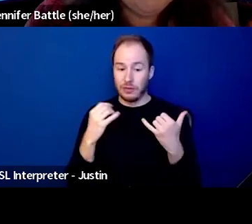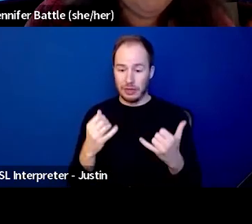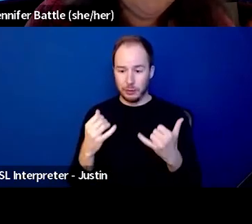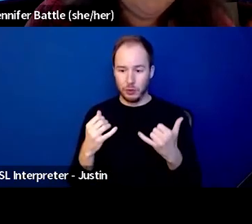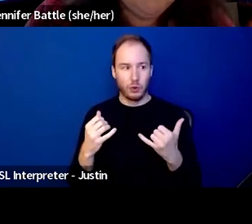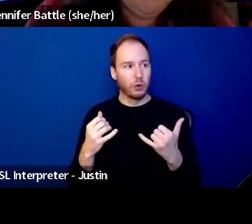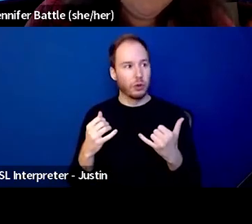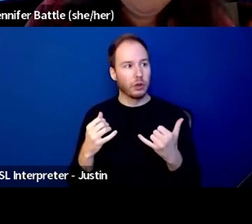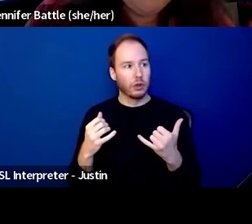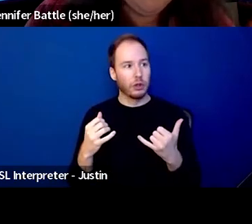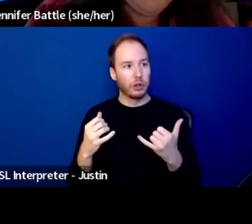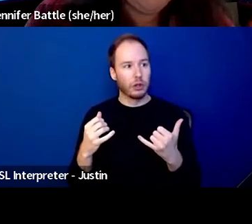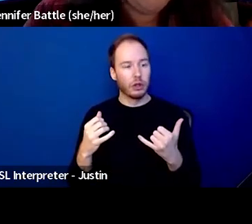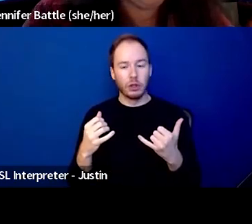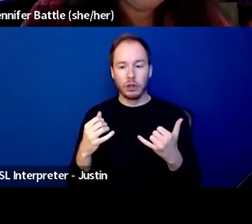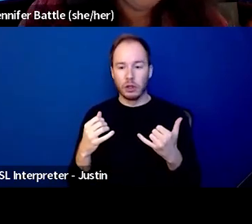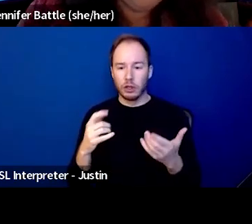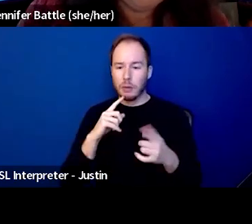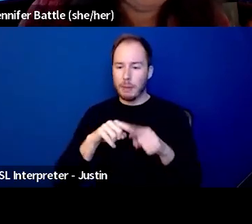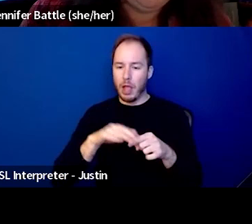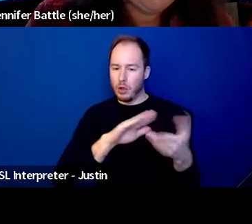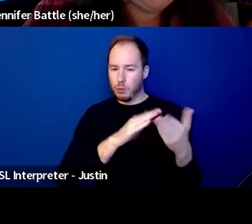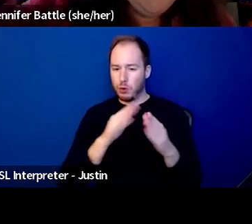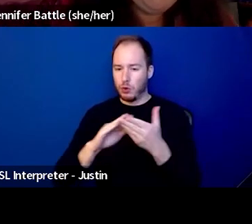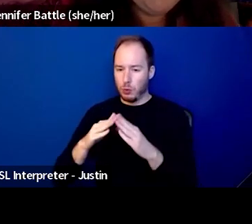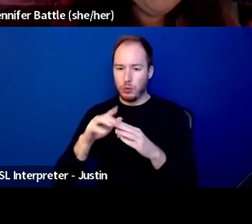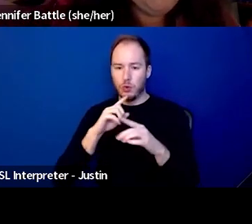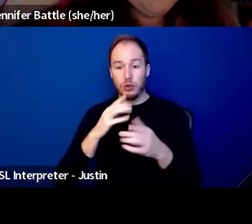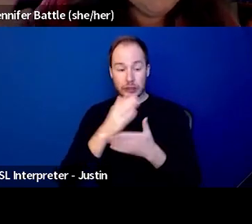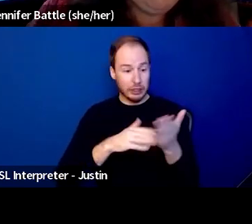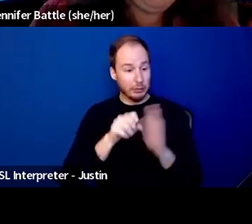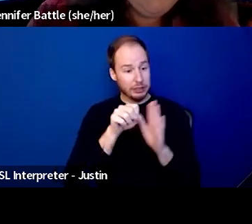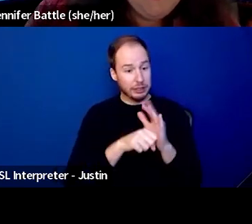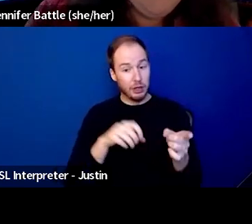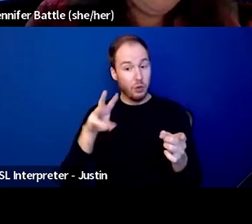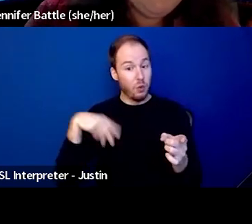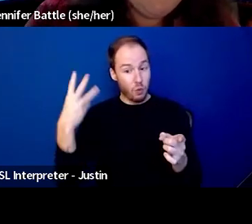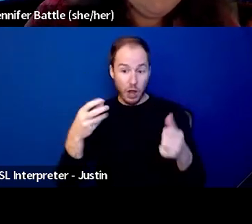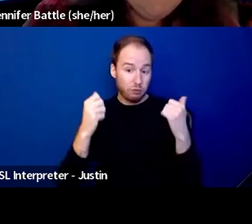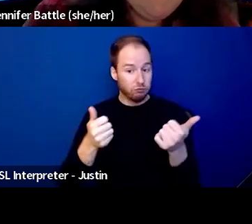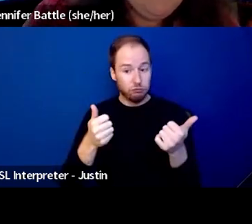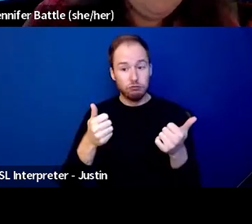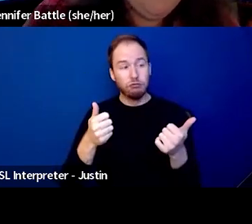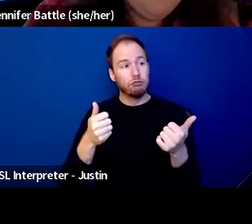this is really a community by community conversation. In some states, shout out to Washington State,